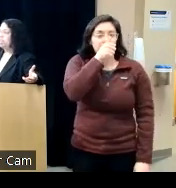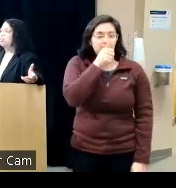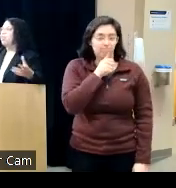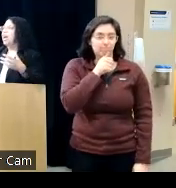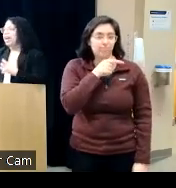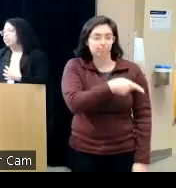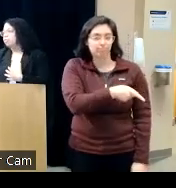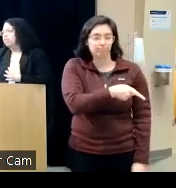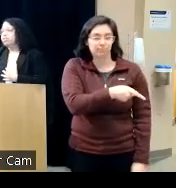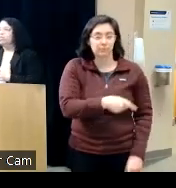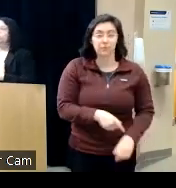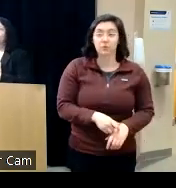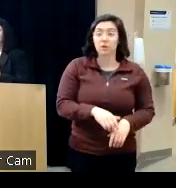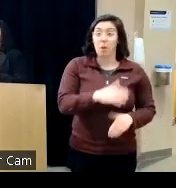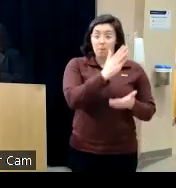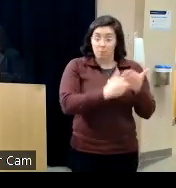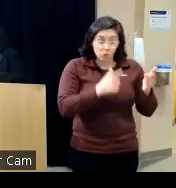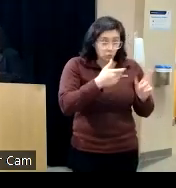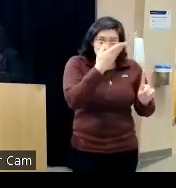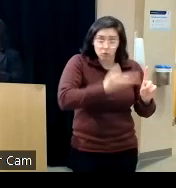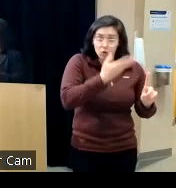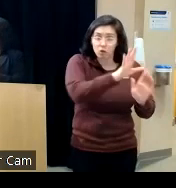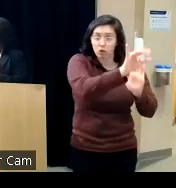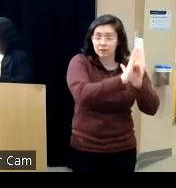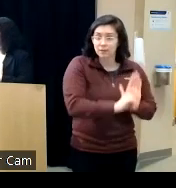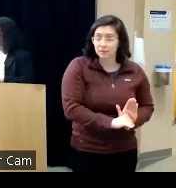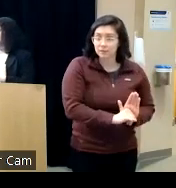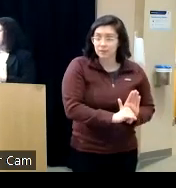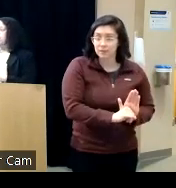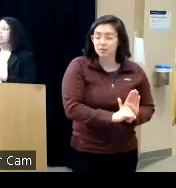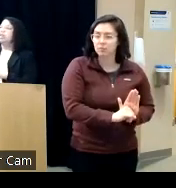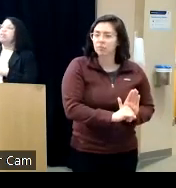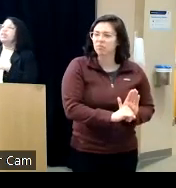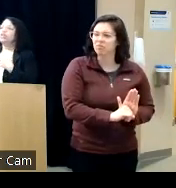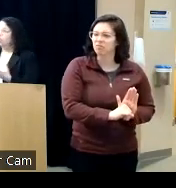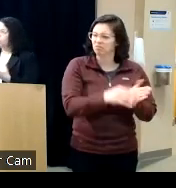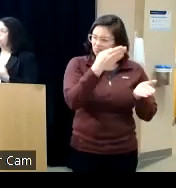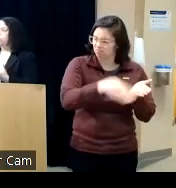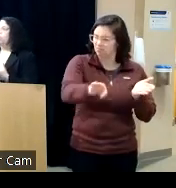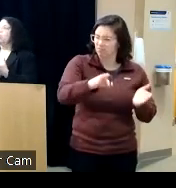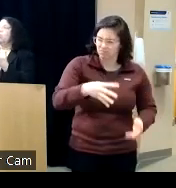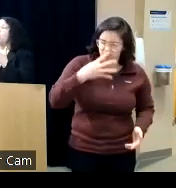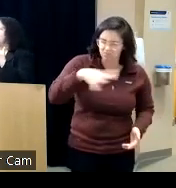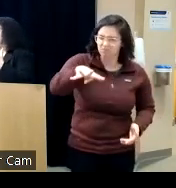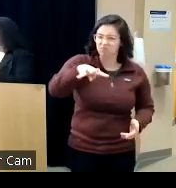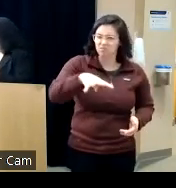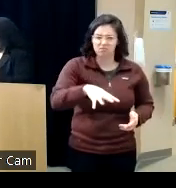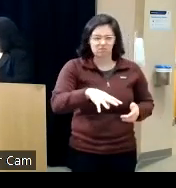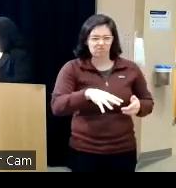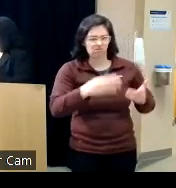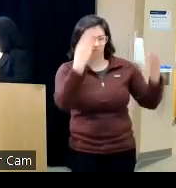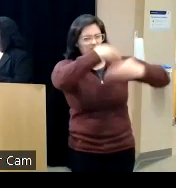because of their aspects of who you are as a person that are ignored or are invisible to people